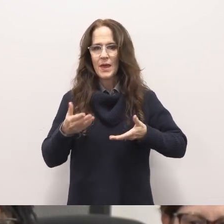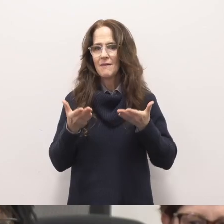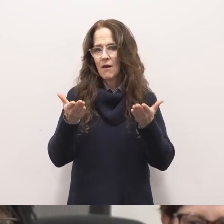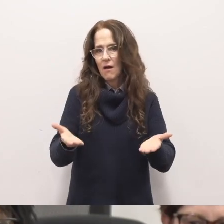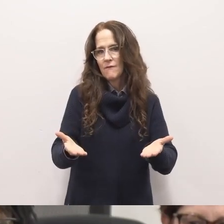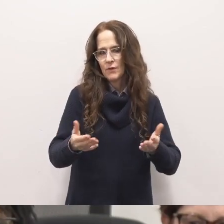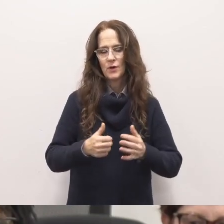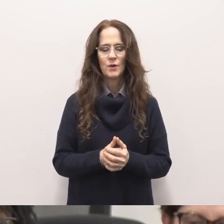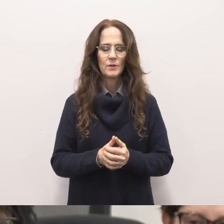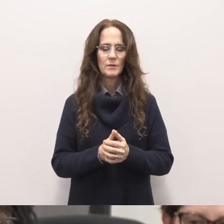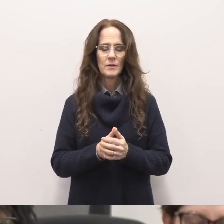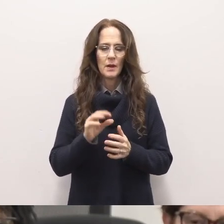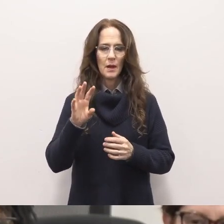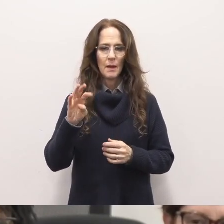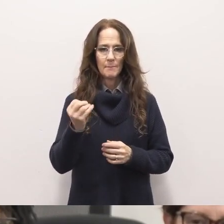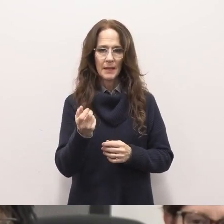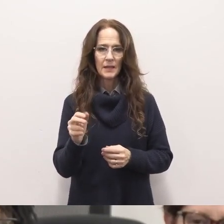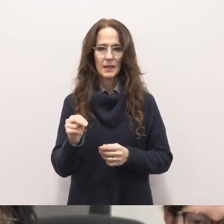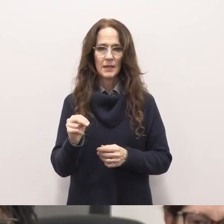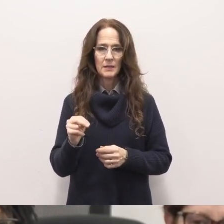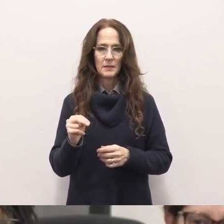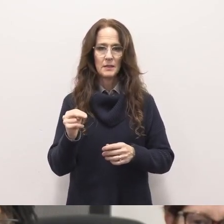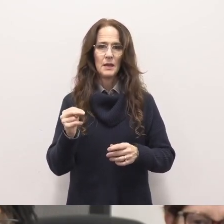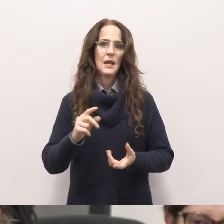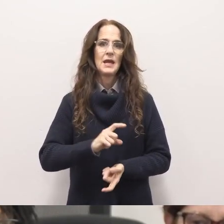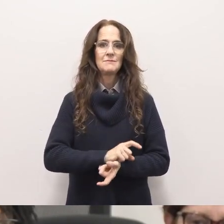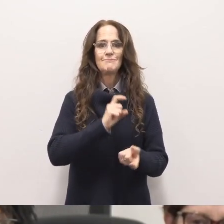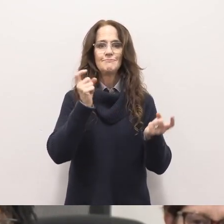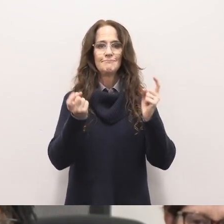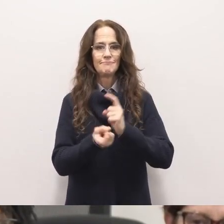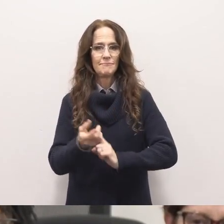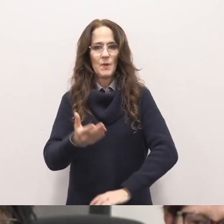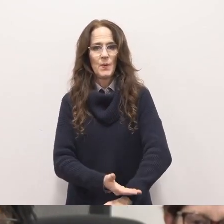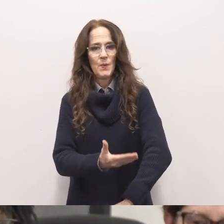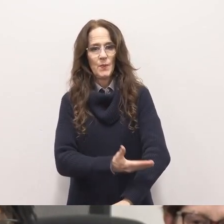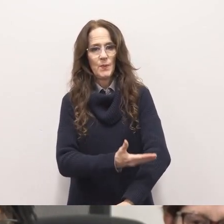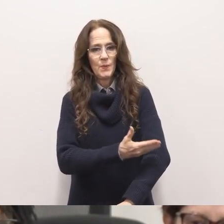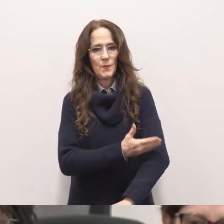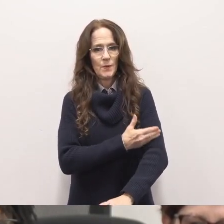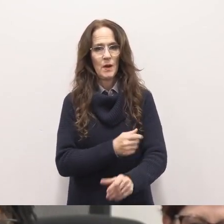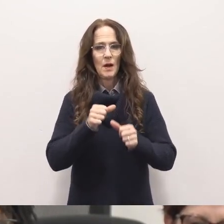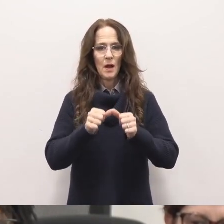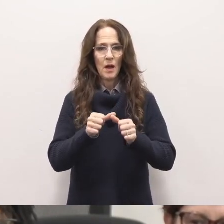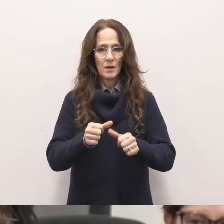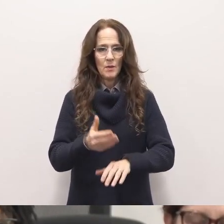Millikan is currently undergoing significant improvements as part of an ongoing modernization efforts.